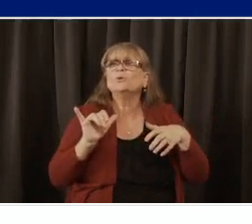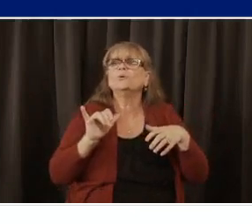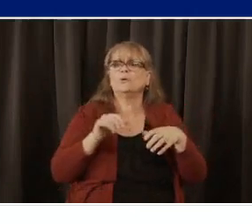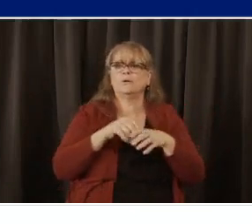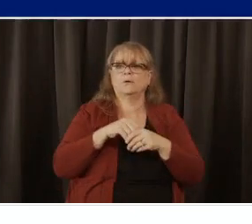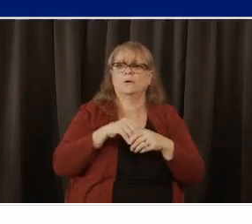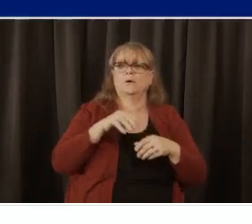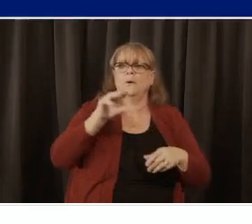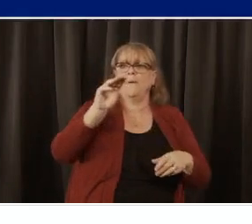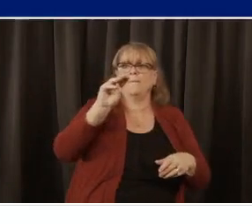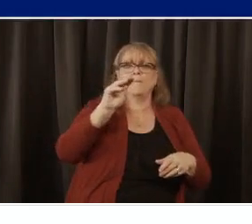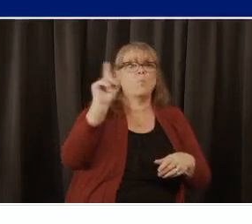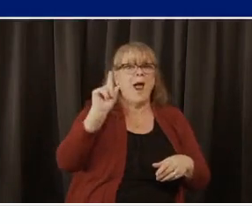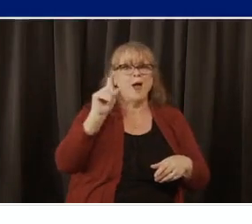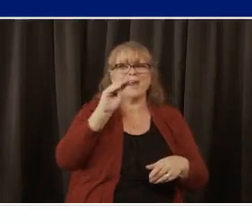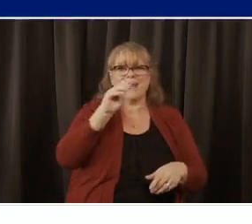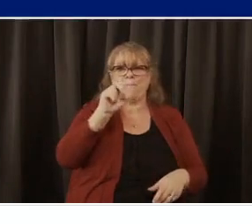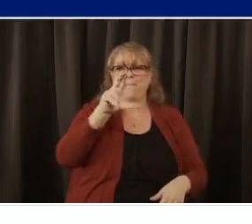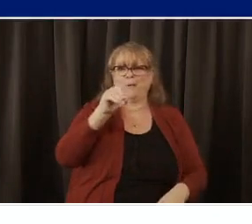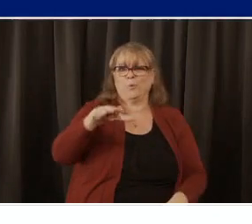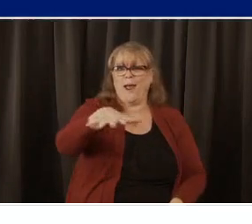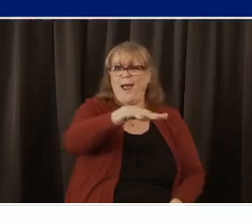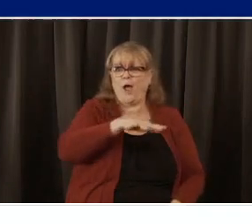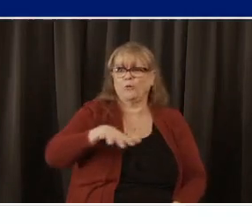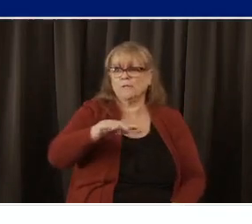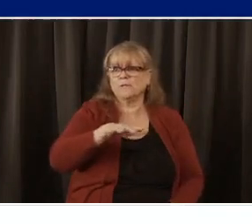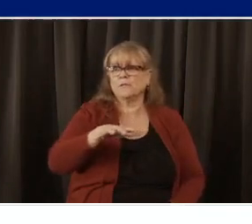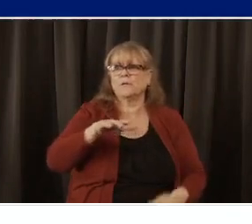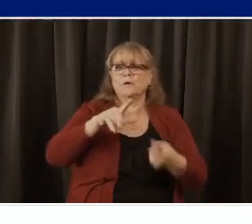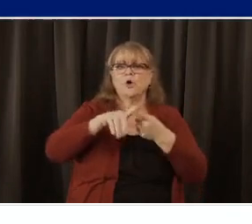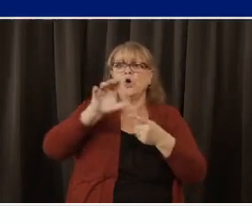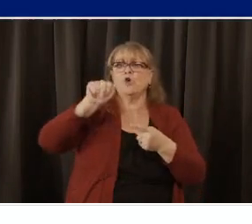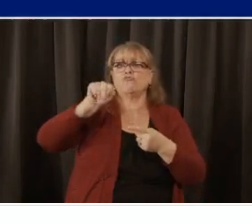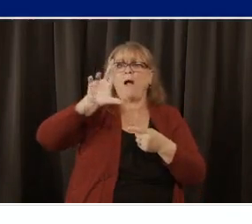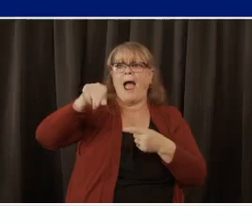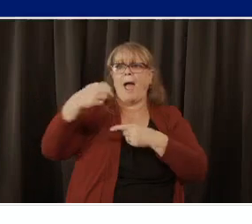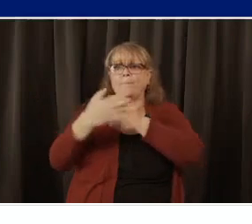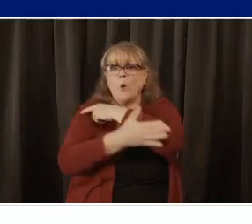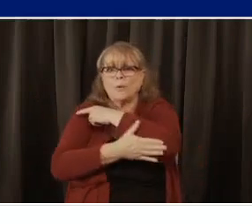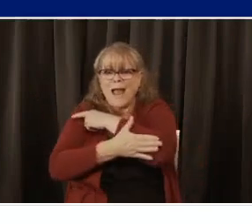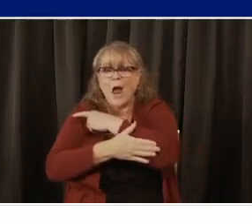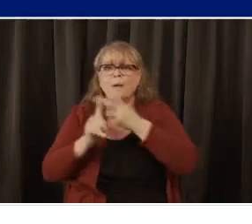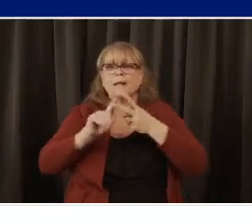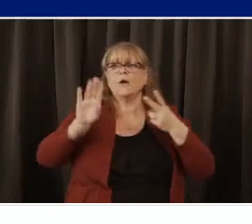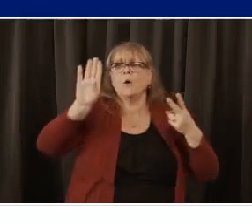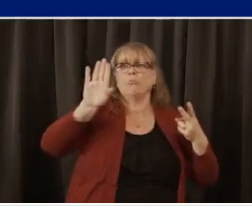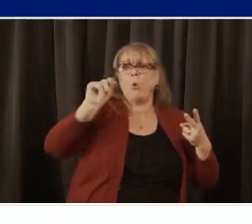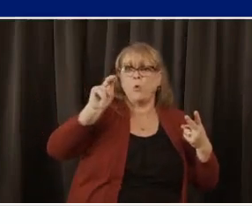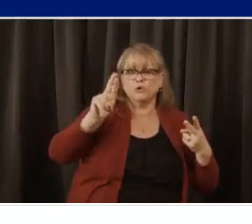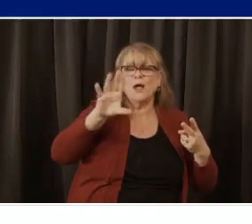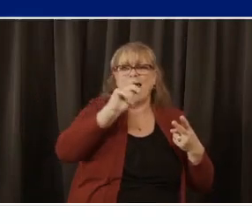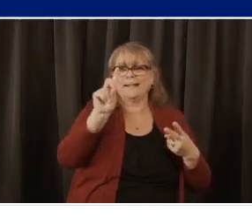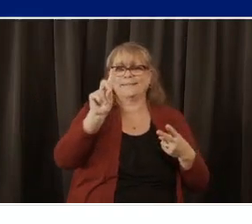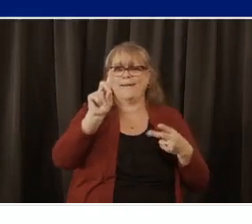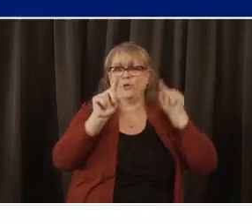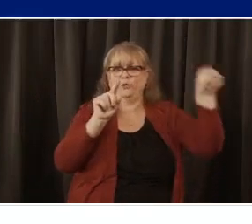There's still a lot for us to know this is probably the variant where we have the least amount of information out there in the scientific literature. So a lot we need